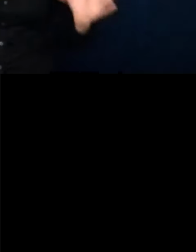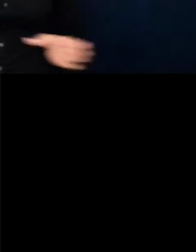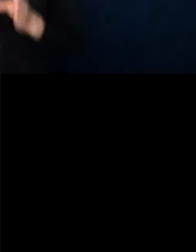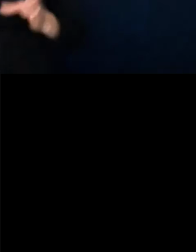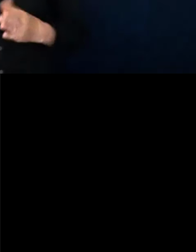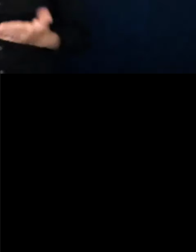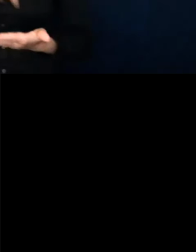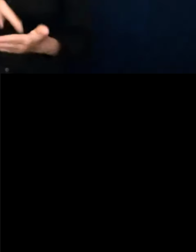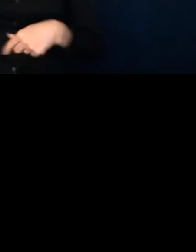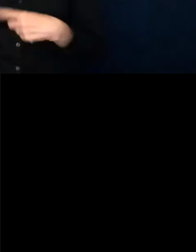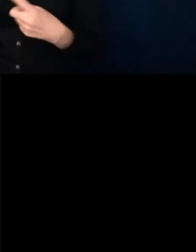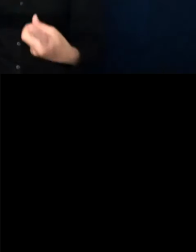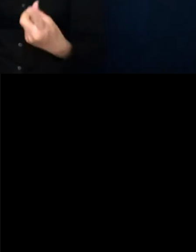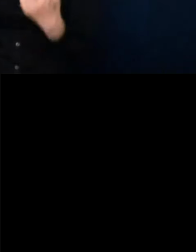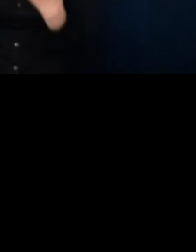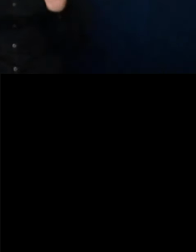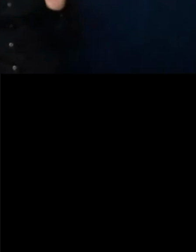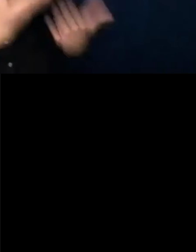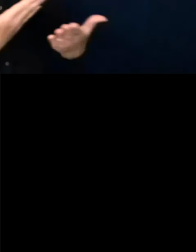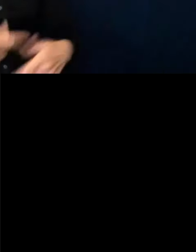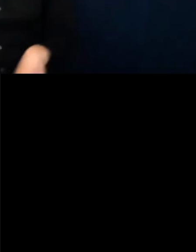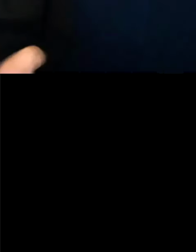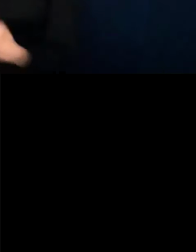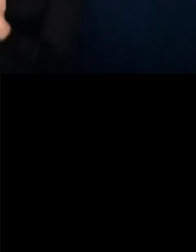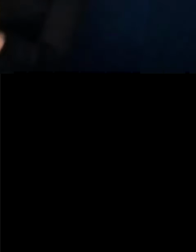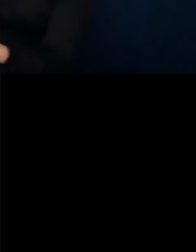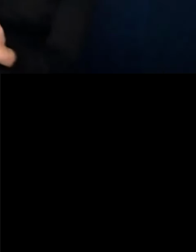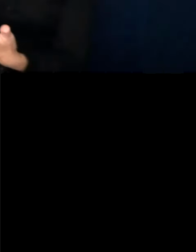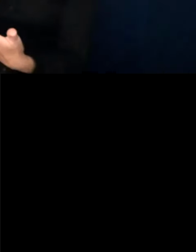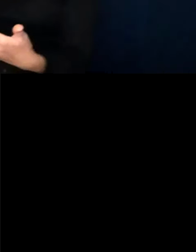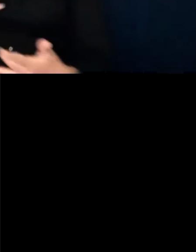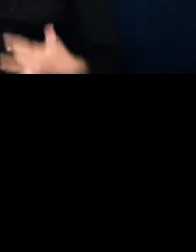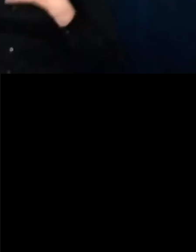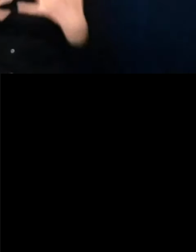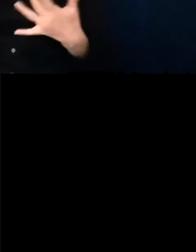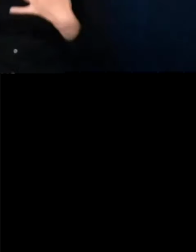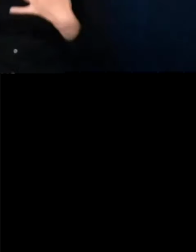so thank you. - Thank you. Thank you, we're really excited, as I think it's obvious from our faces.